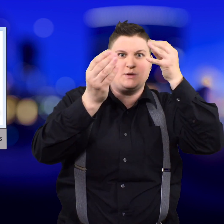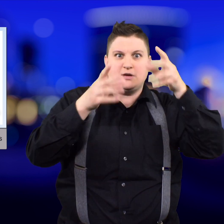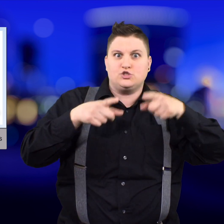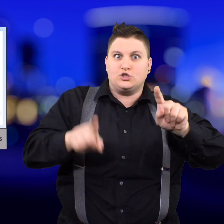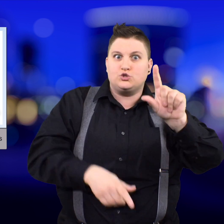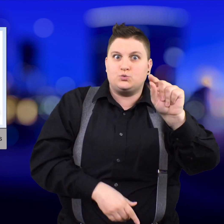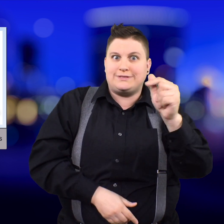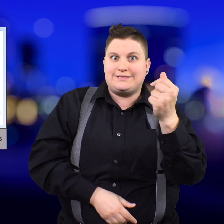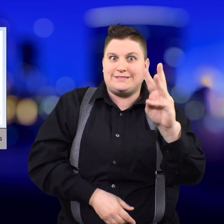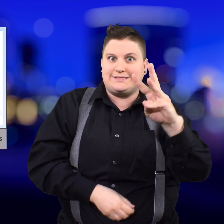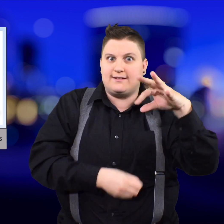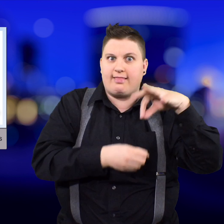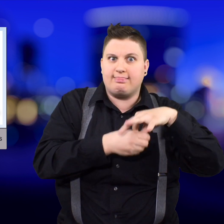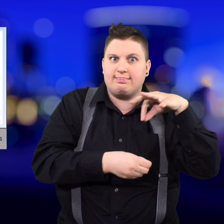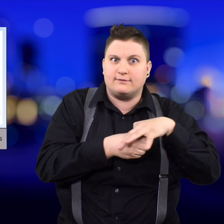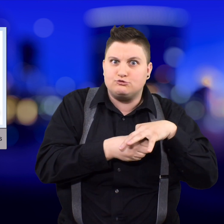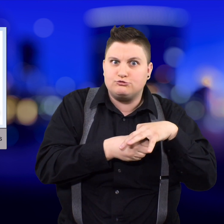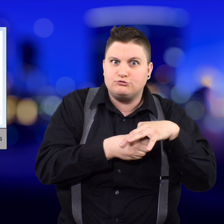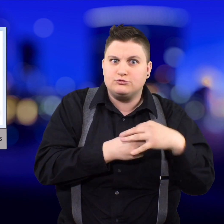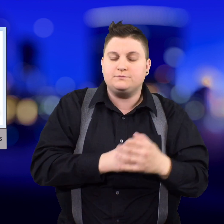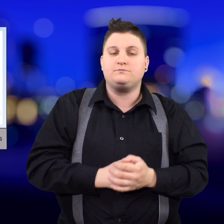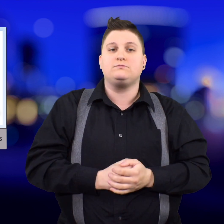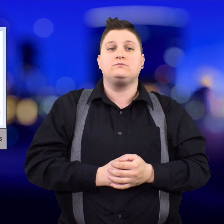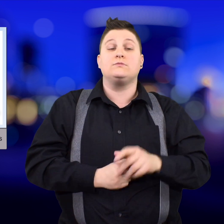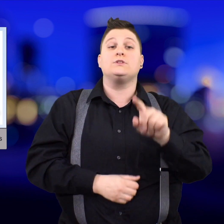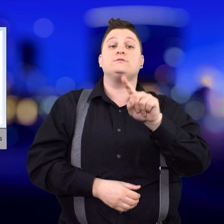data during the 2016 US election.